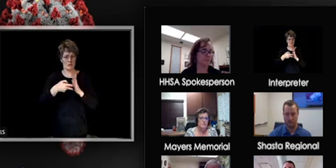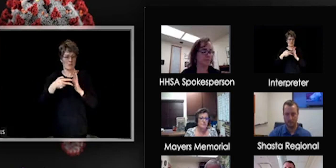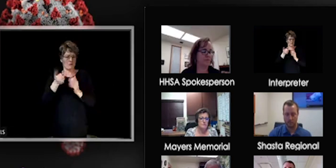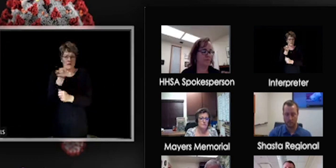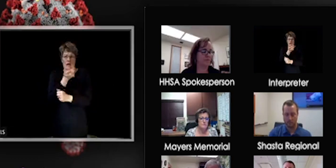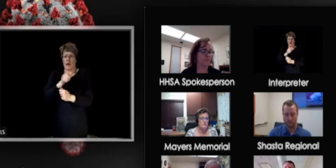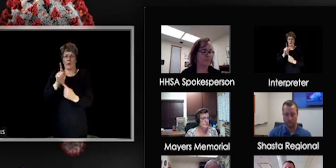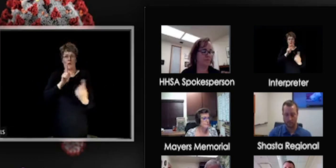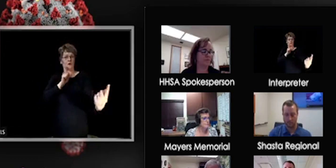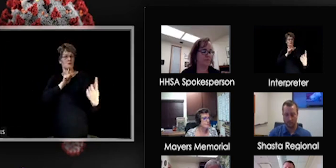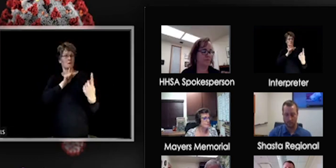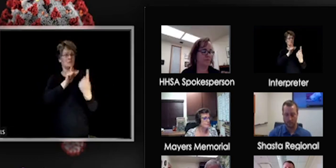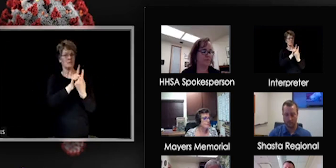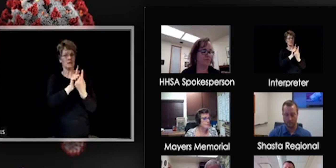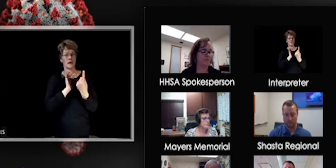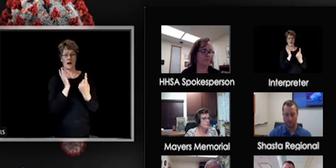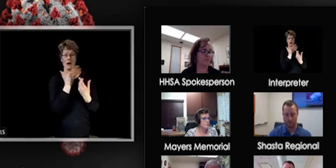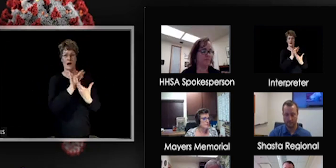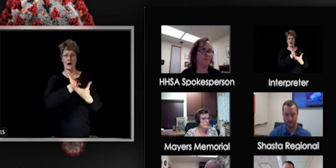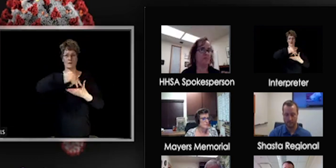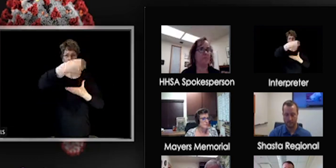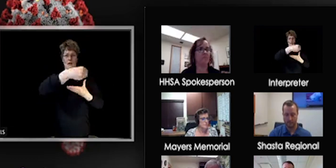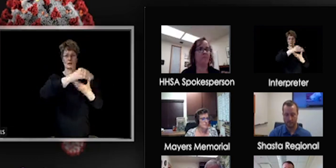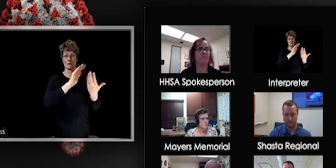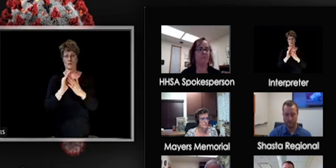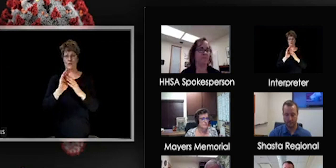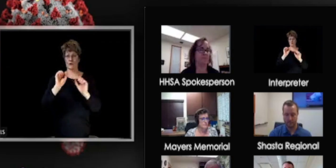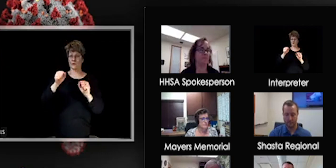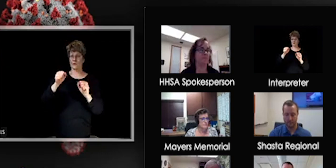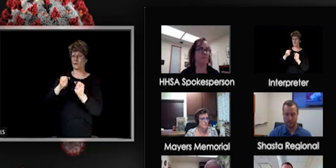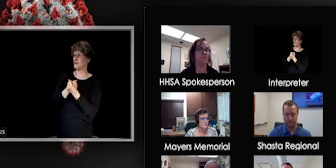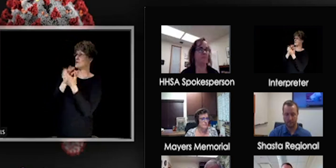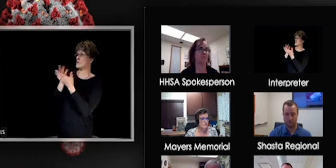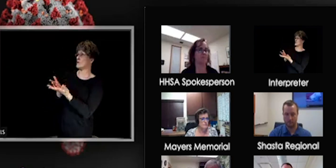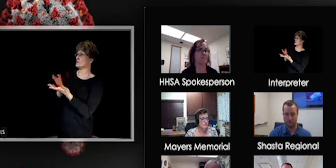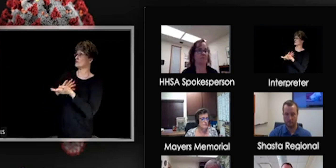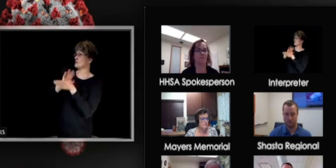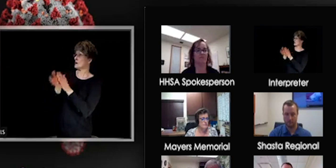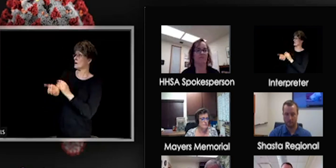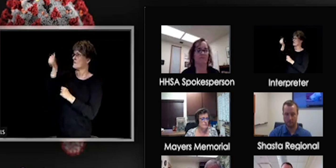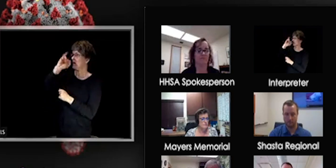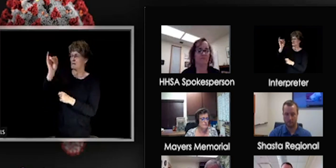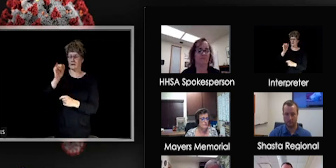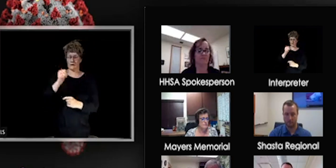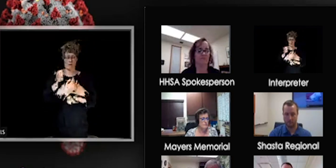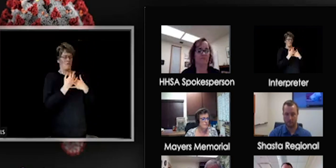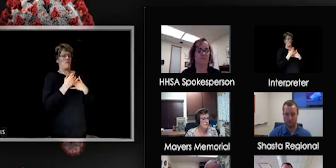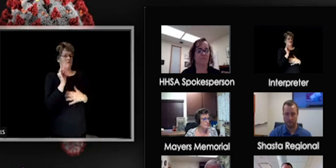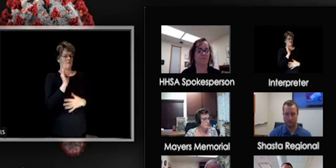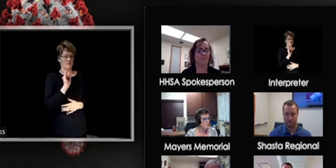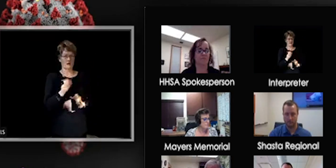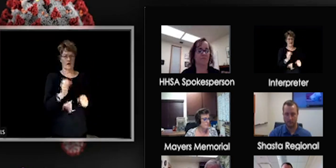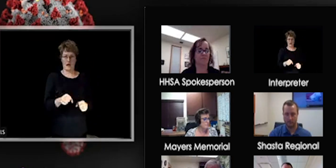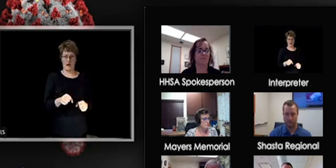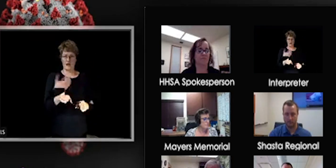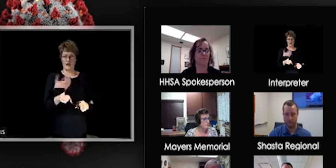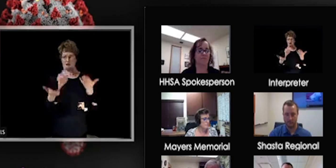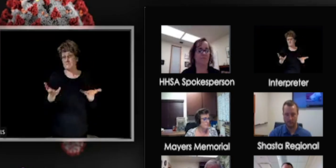pass it to you. If you’re in a position when you’re out at the grocery store or